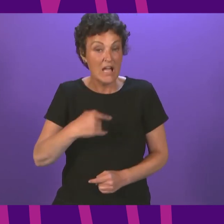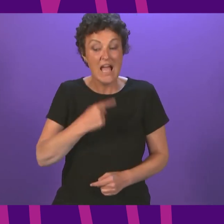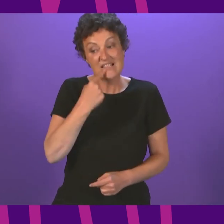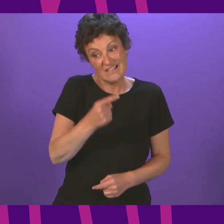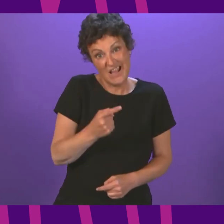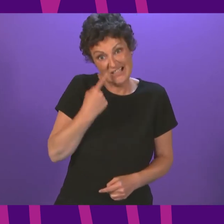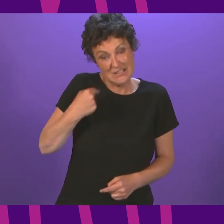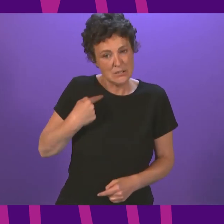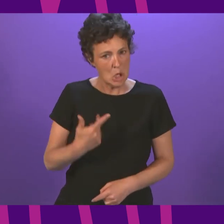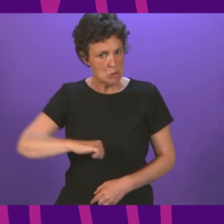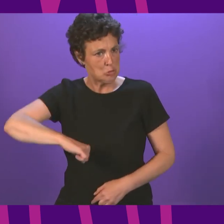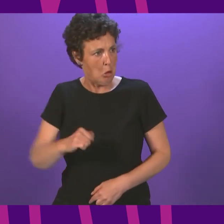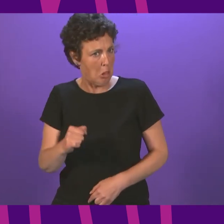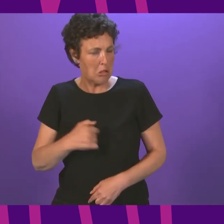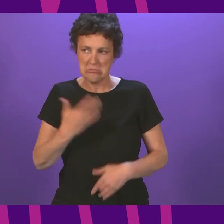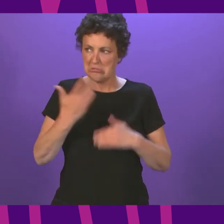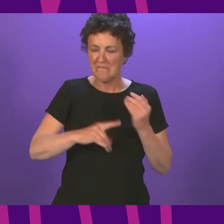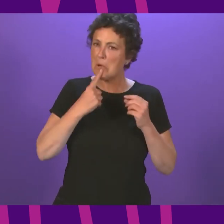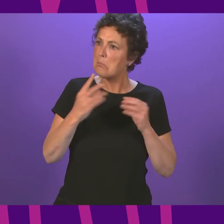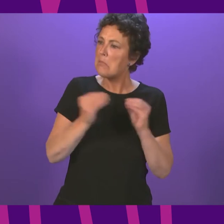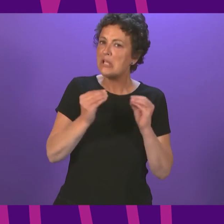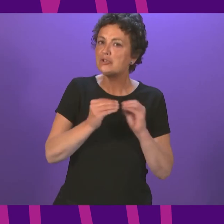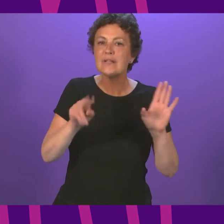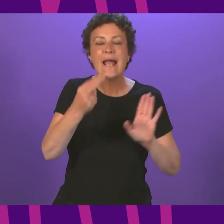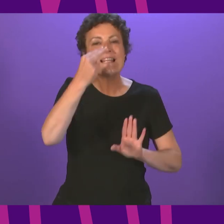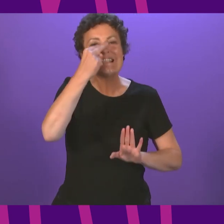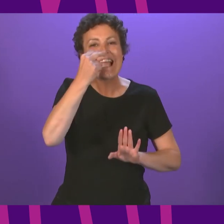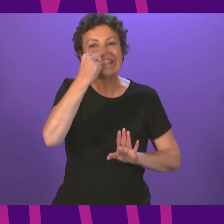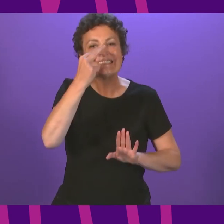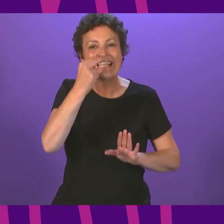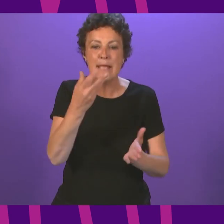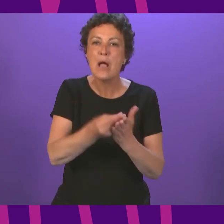Yesterday, I said that Scotland made no mention of the night-time economy, which has live